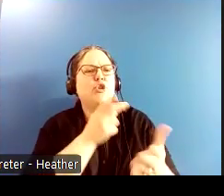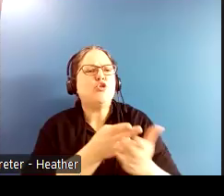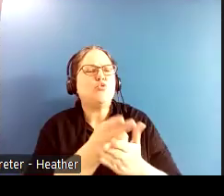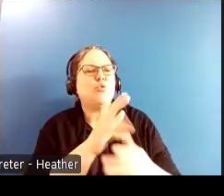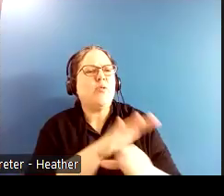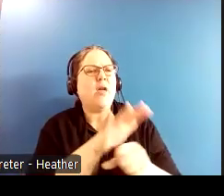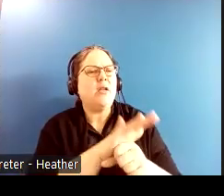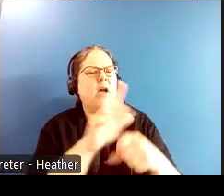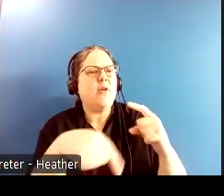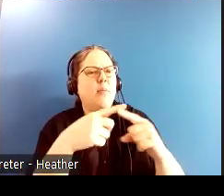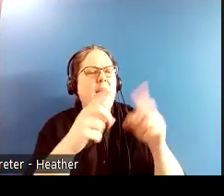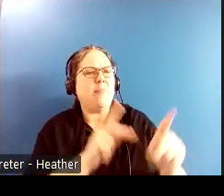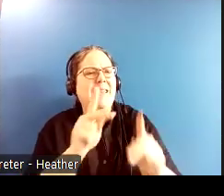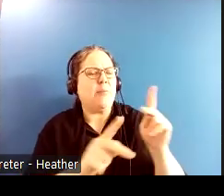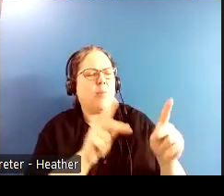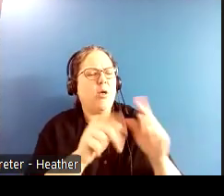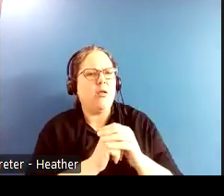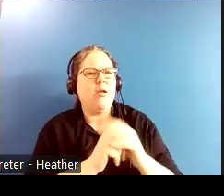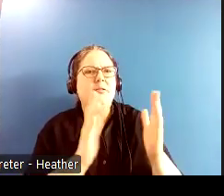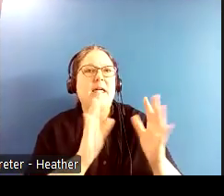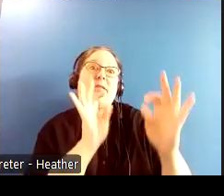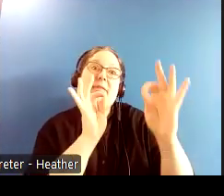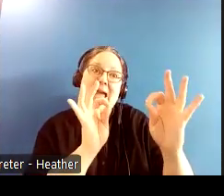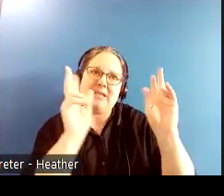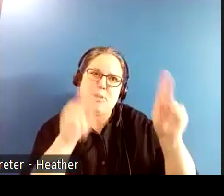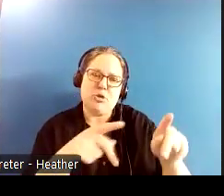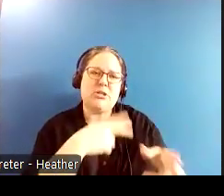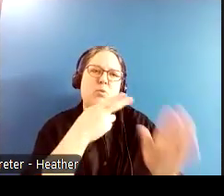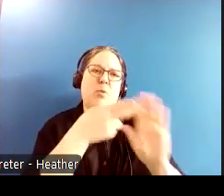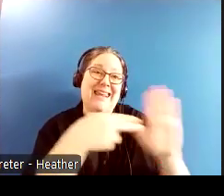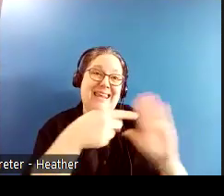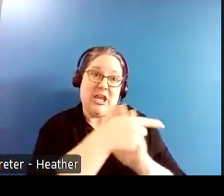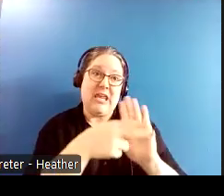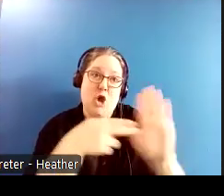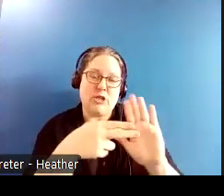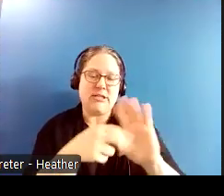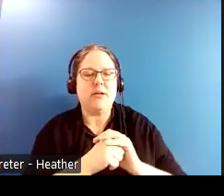which he says is like the the ideal human. Um, I had this conversation with my sister a few